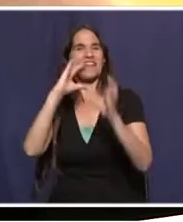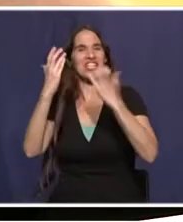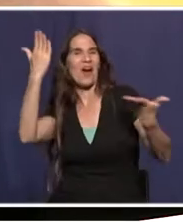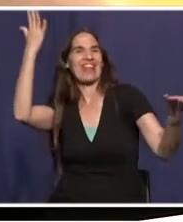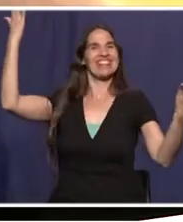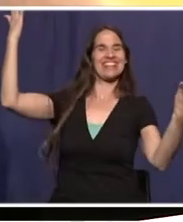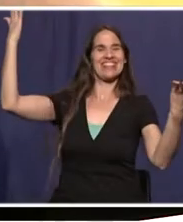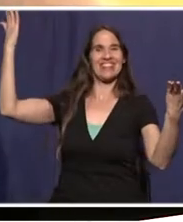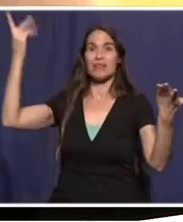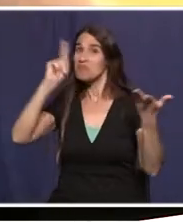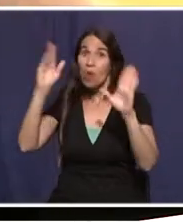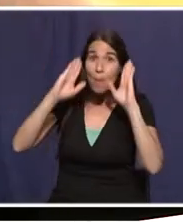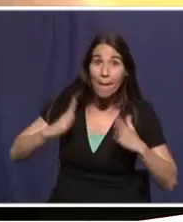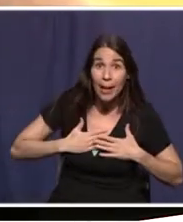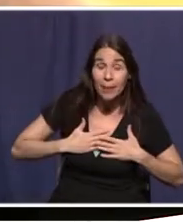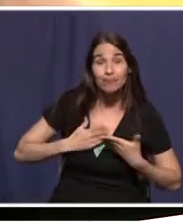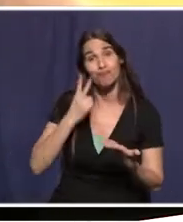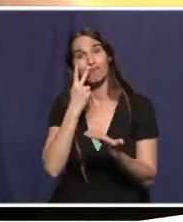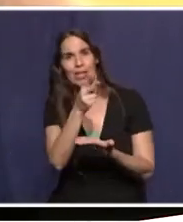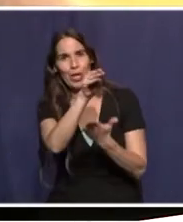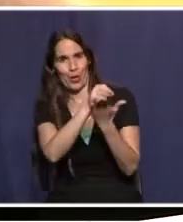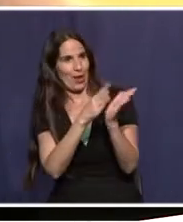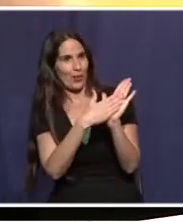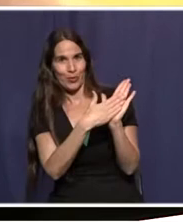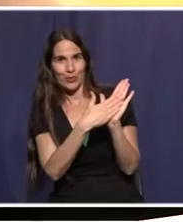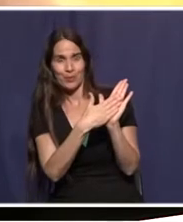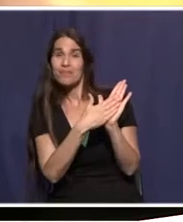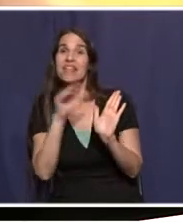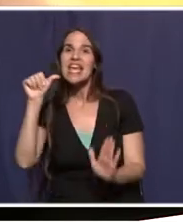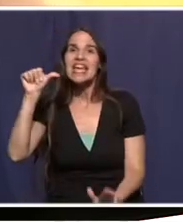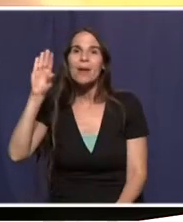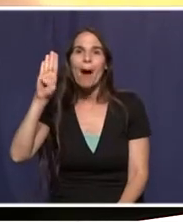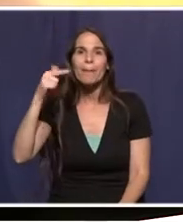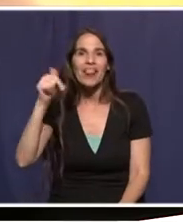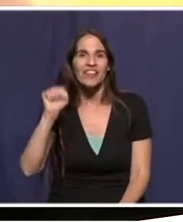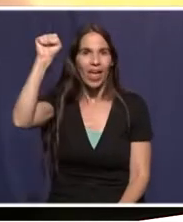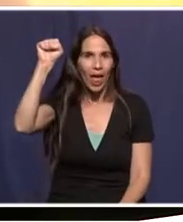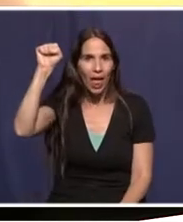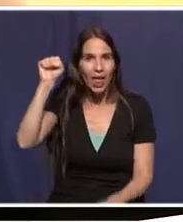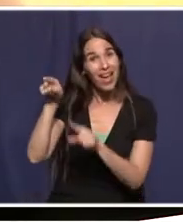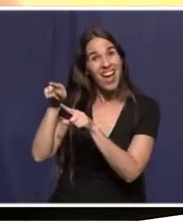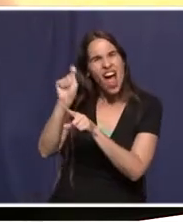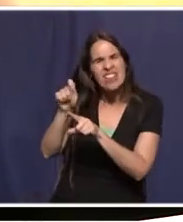If you won't take my word for it, here's a statistic: Itamar Ben-Gvir, one of our most radical Knesset Members,